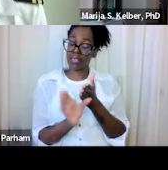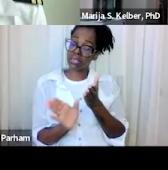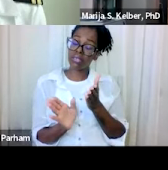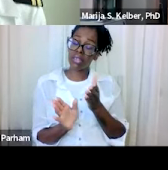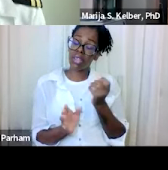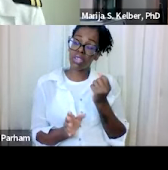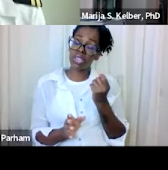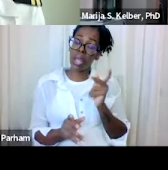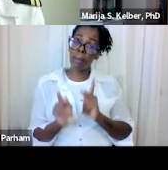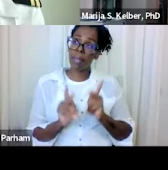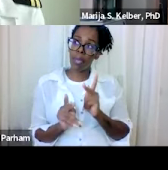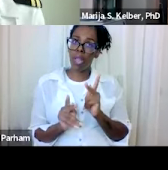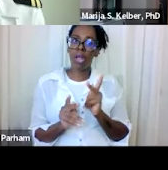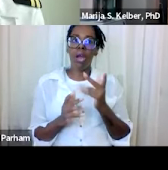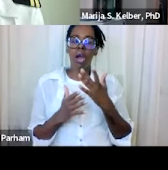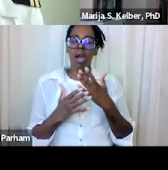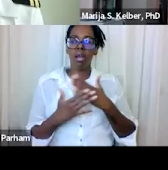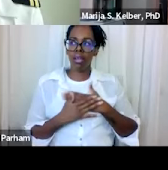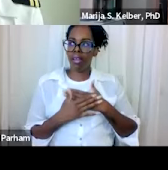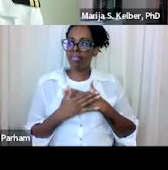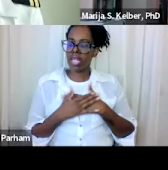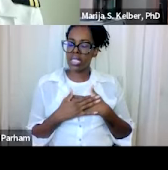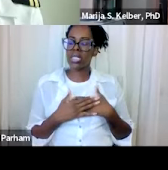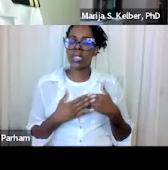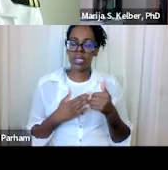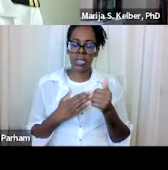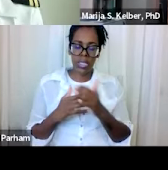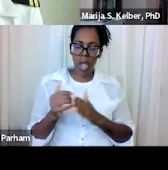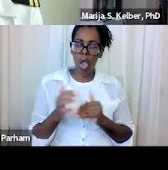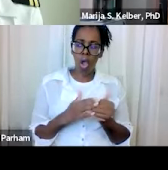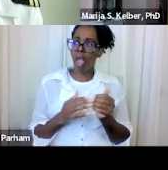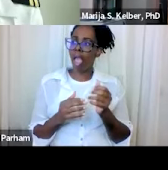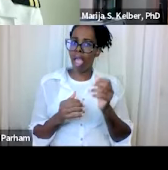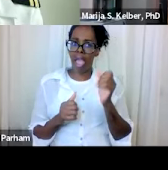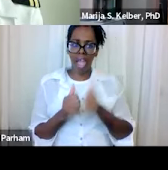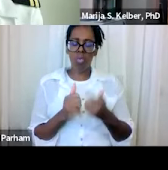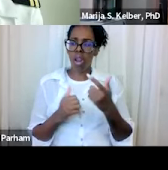by the belief that there's some coherent pattern to life and that each individual has some particular role to play in that design."